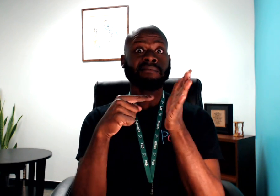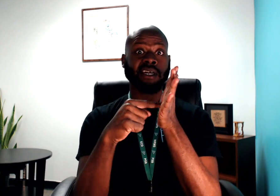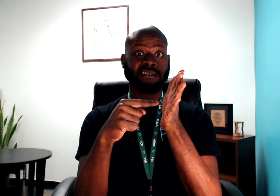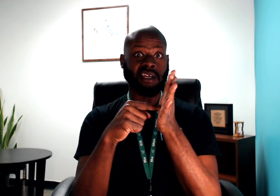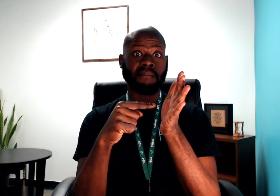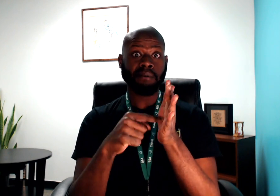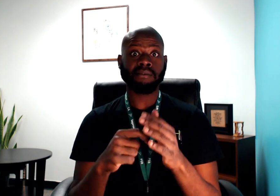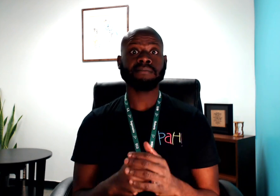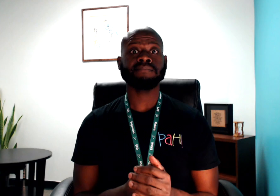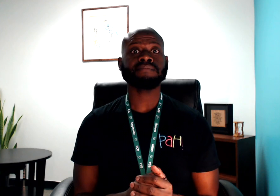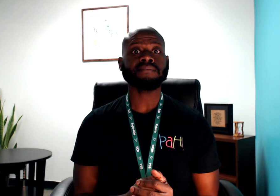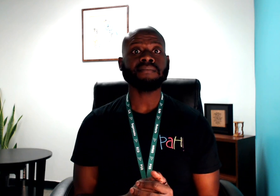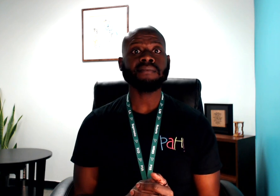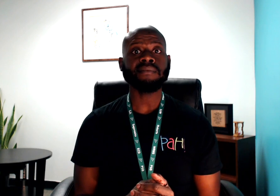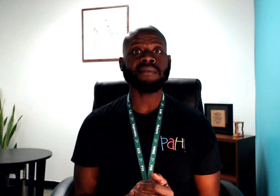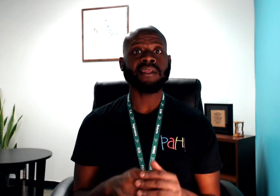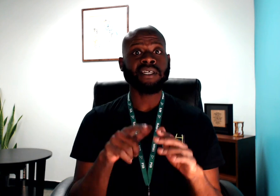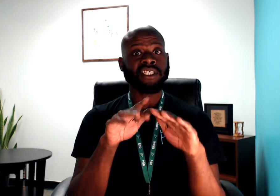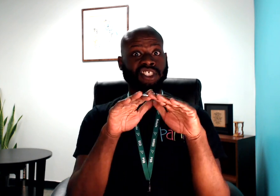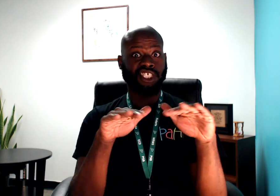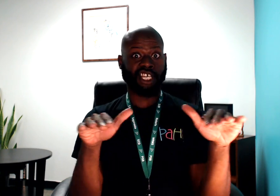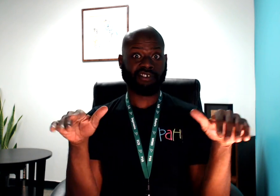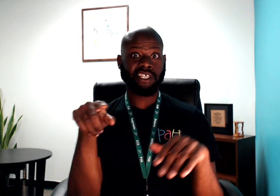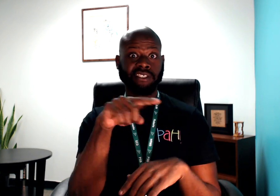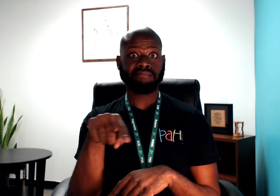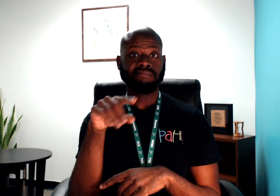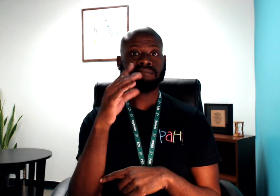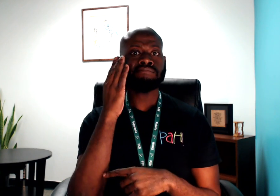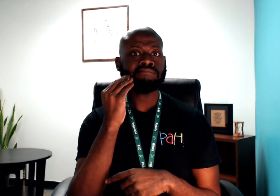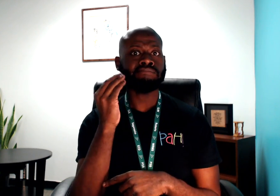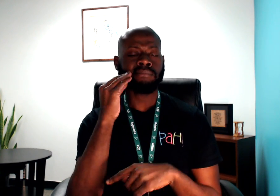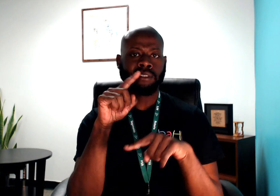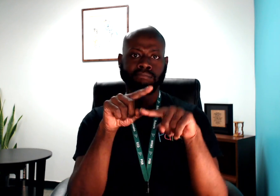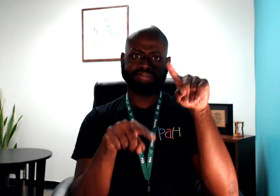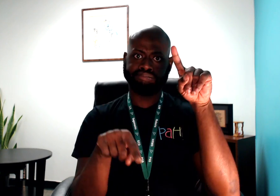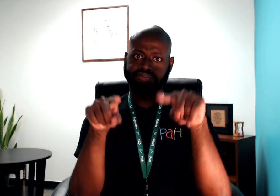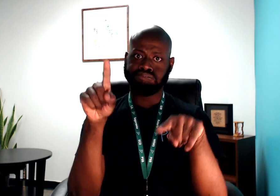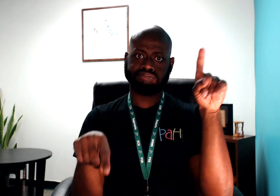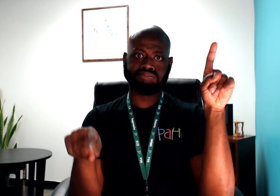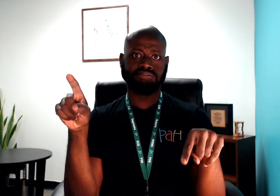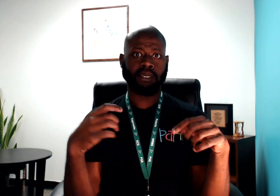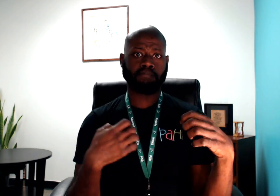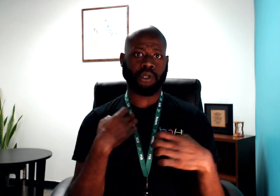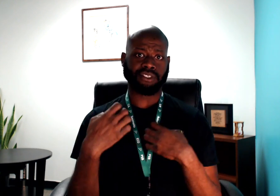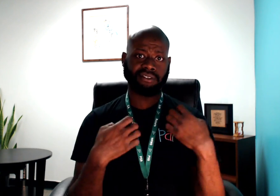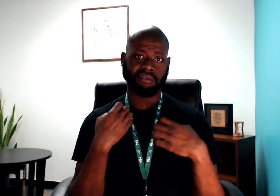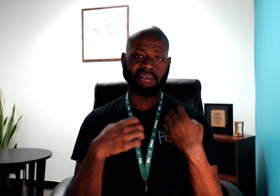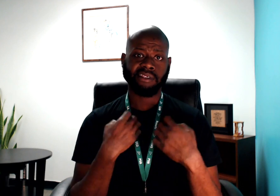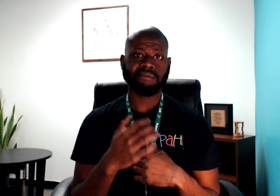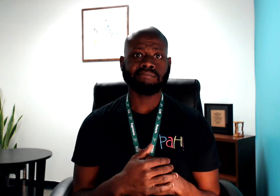For example, children experience the different types of emotions.